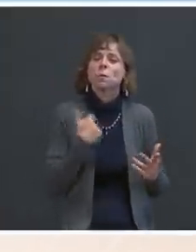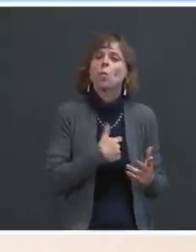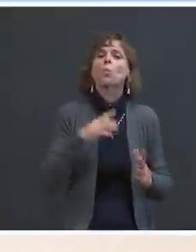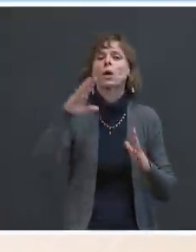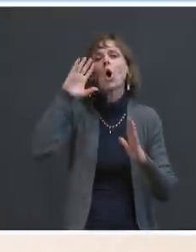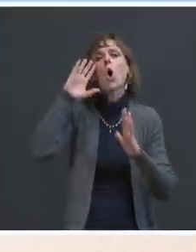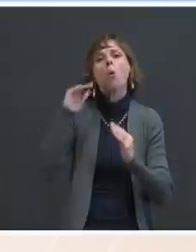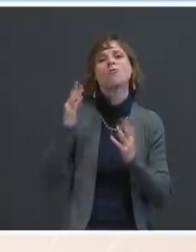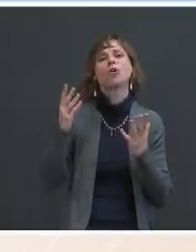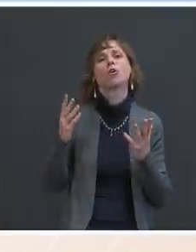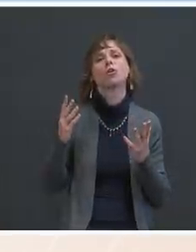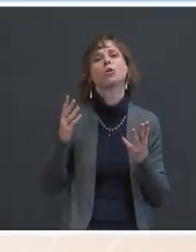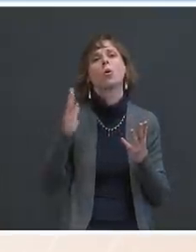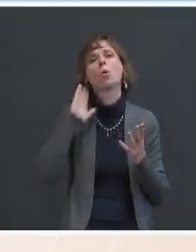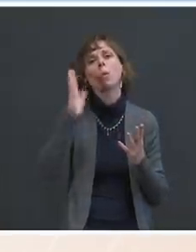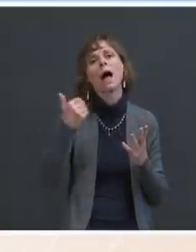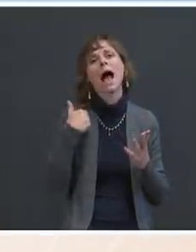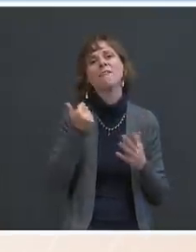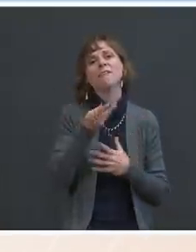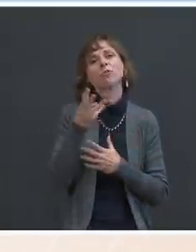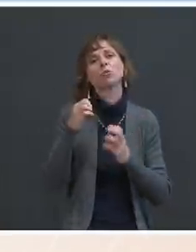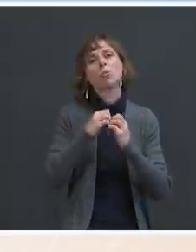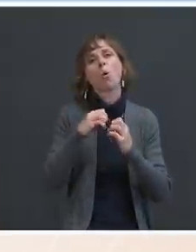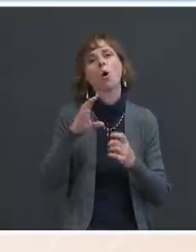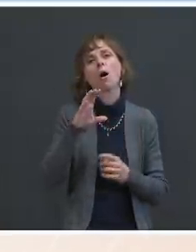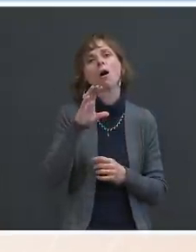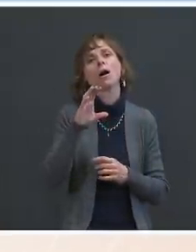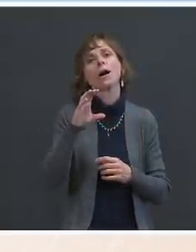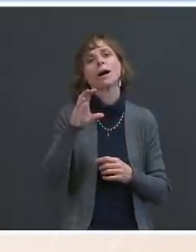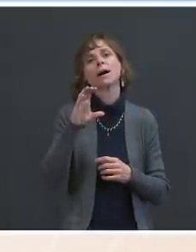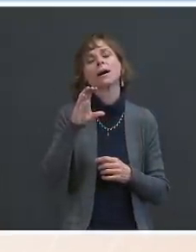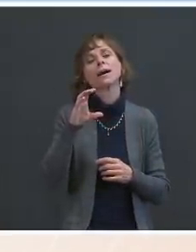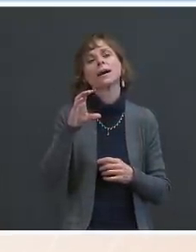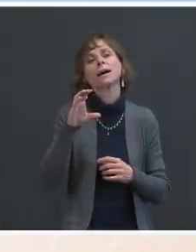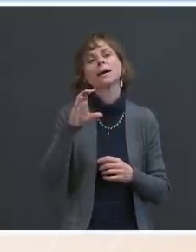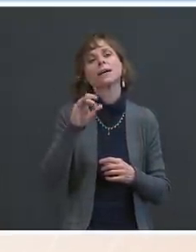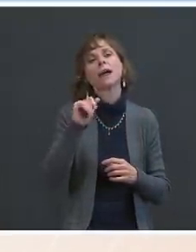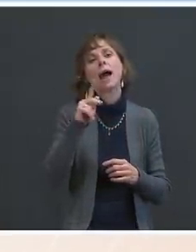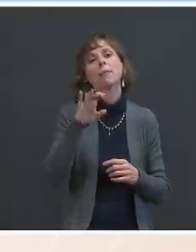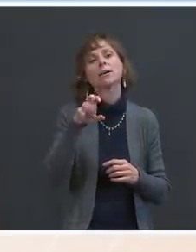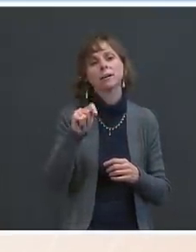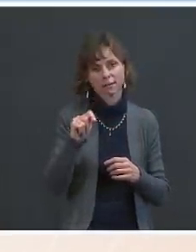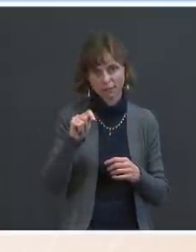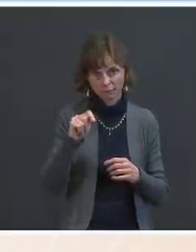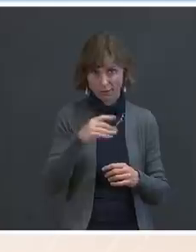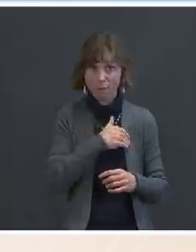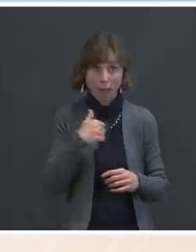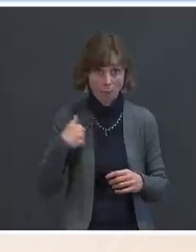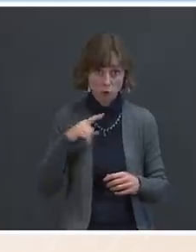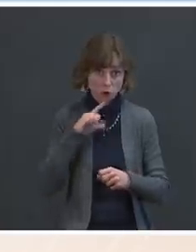that we will get a couple of additional Cabinet members confirmed in the coming days, or over the course of the next week.